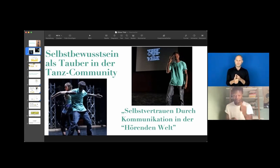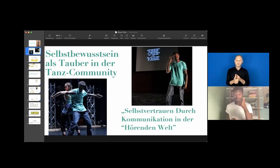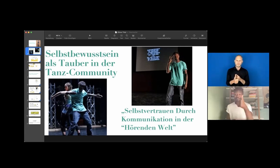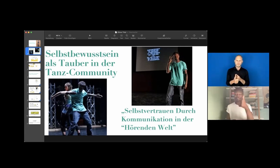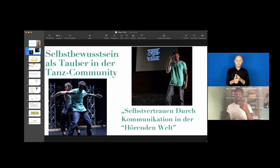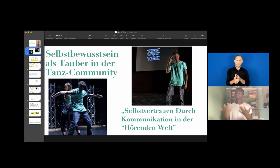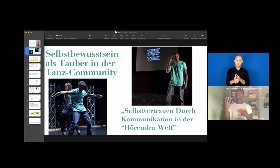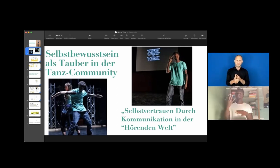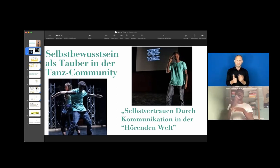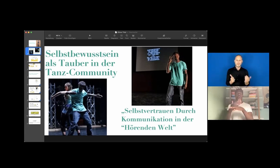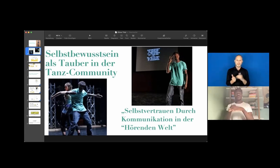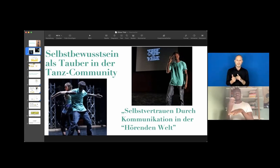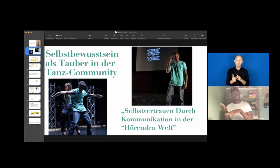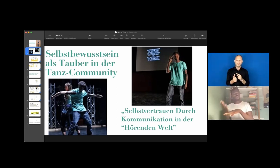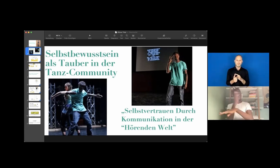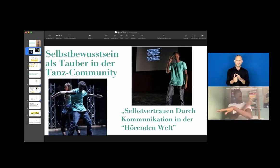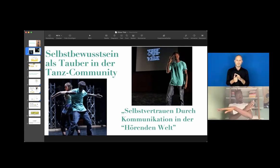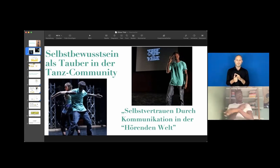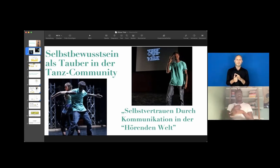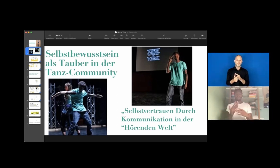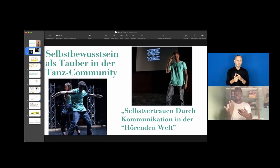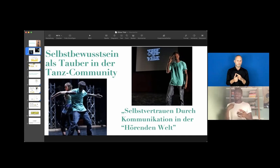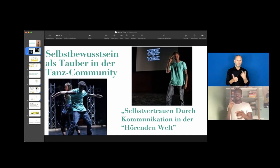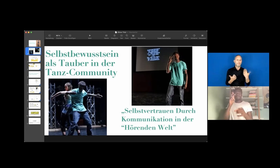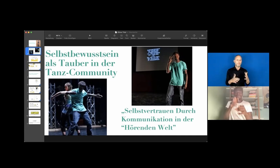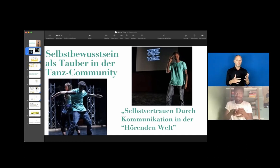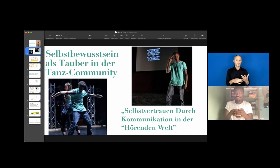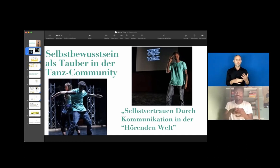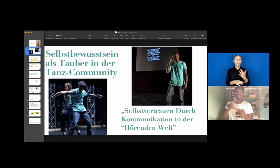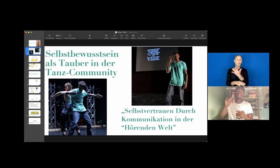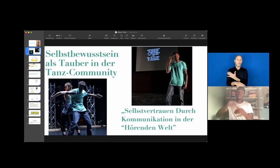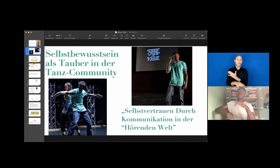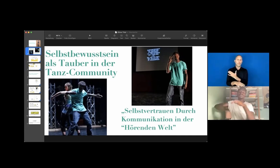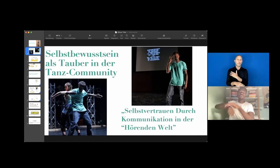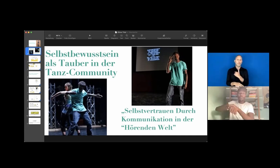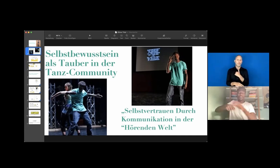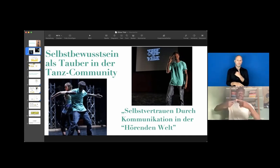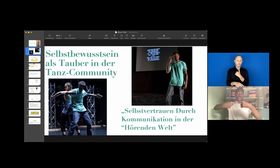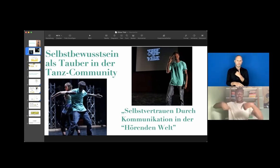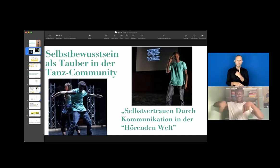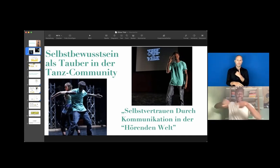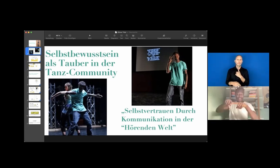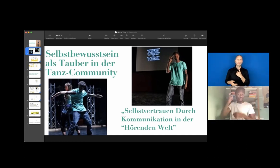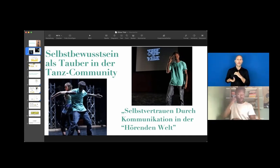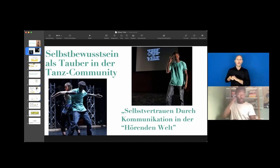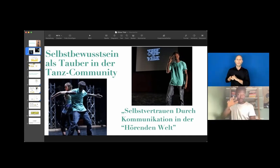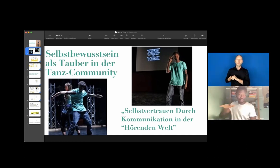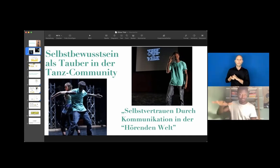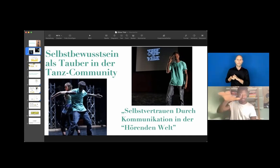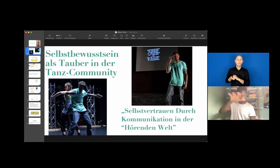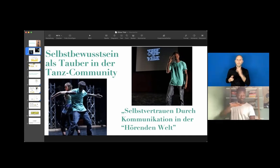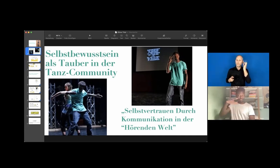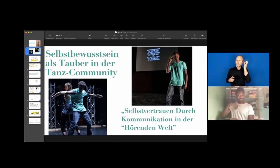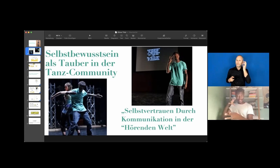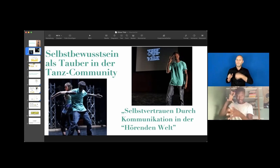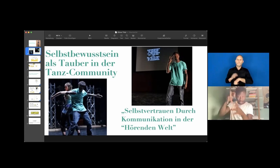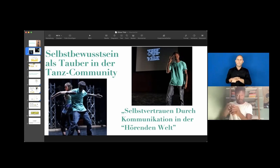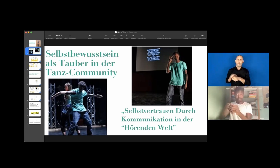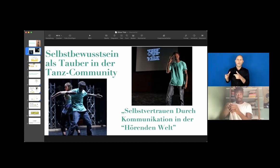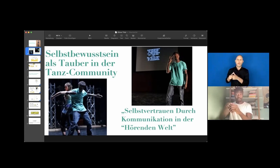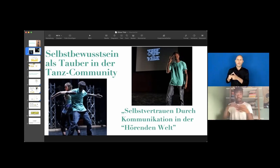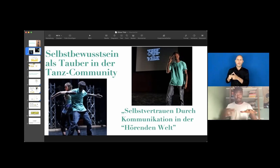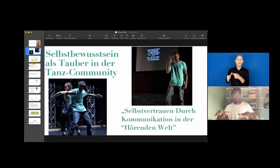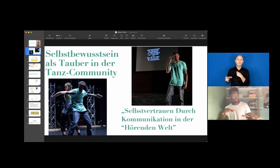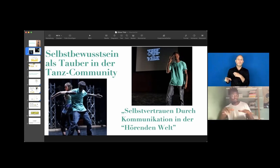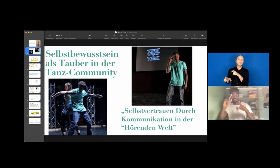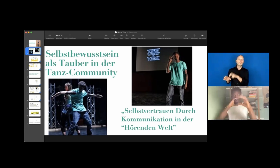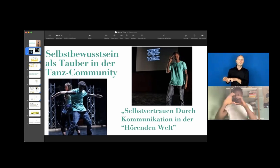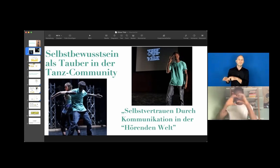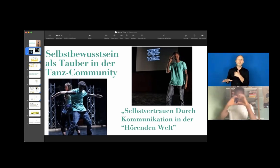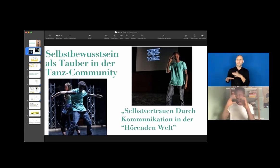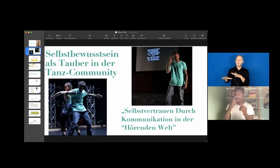A little background story from myself: When I was a little kid, I joined the soccer club.